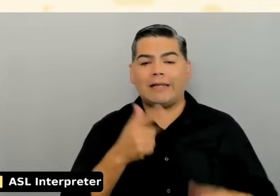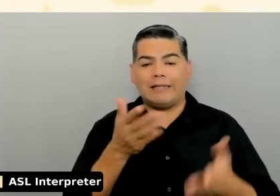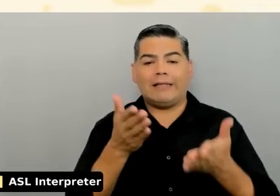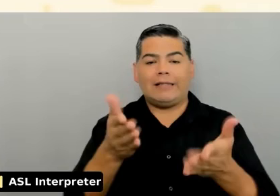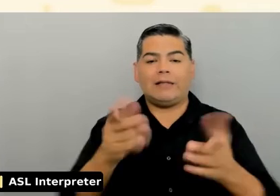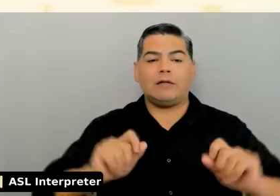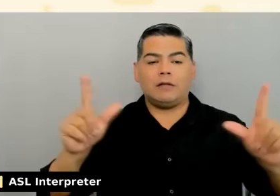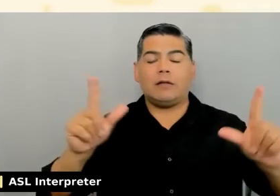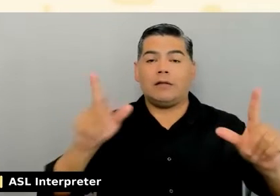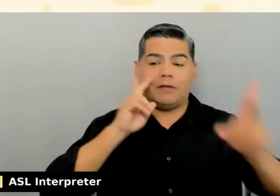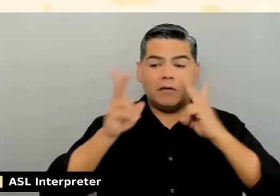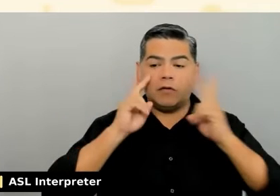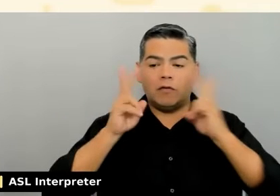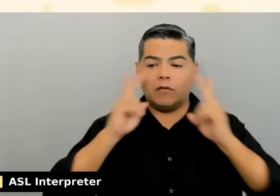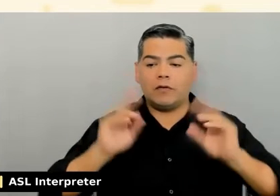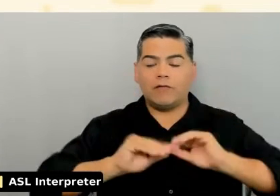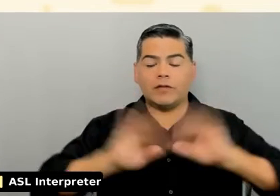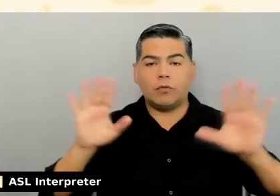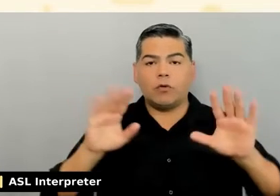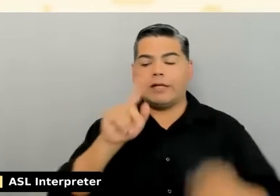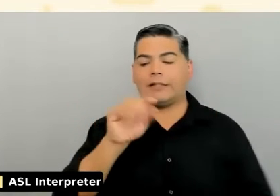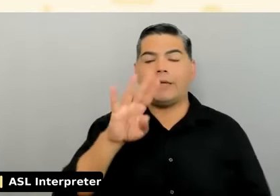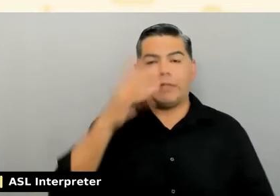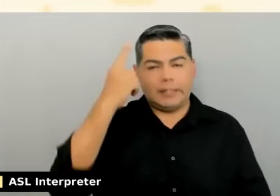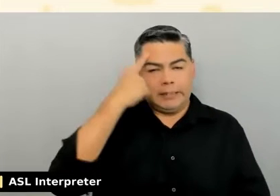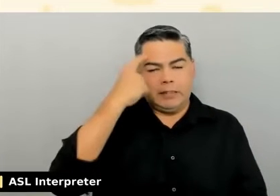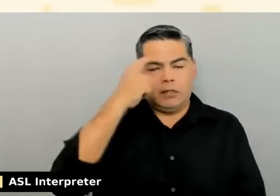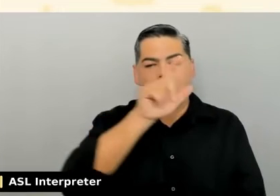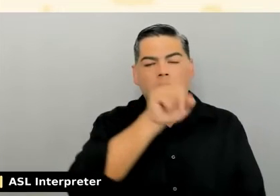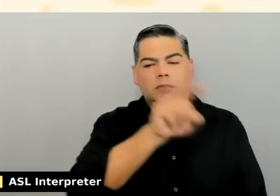and the tabbing order is logical, but it is equally important